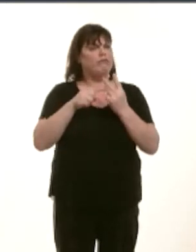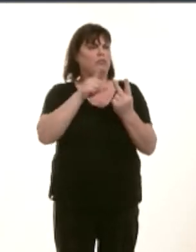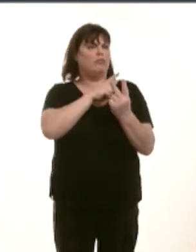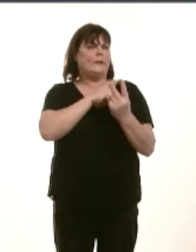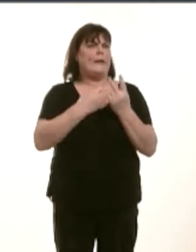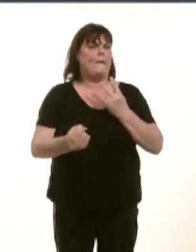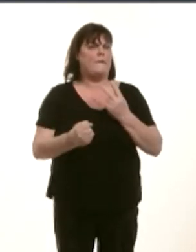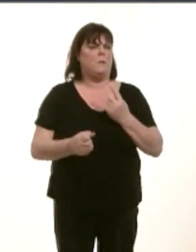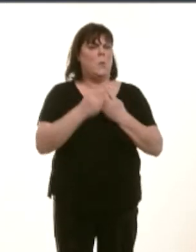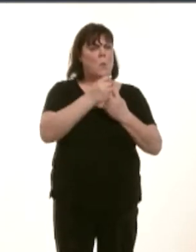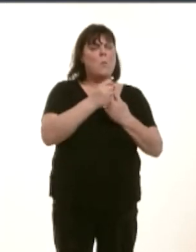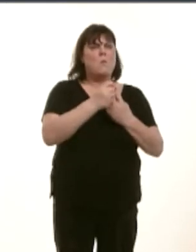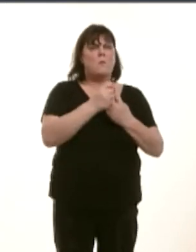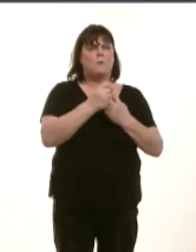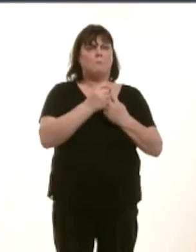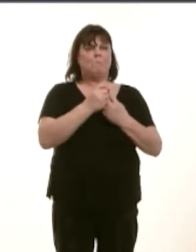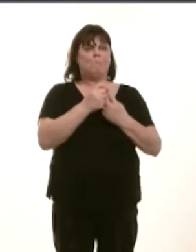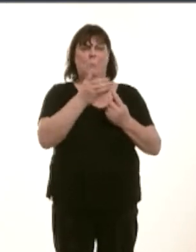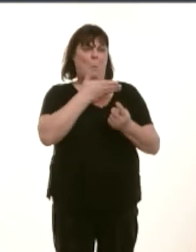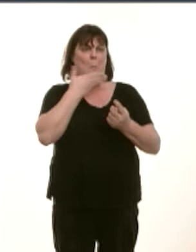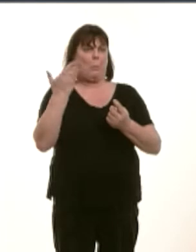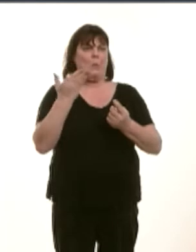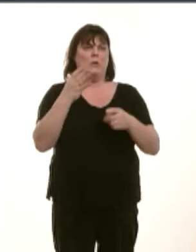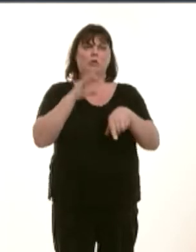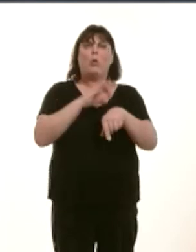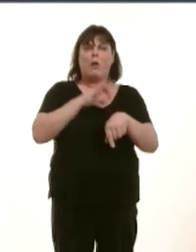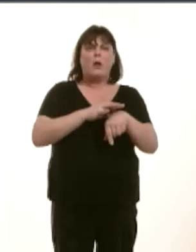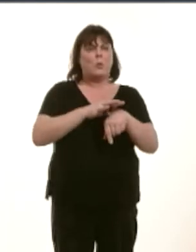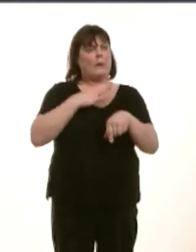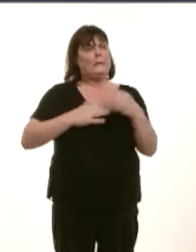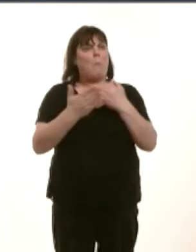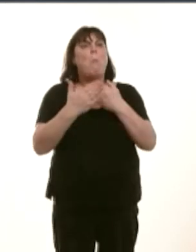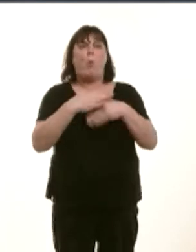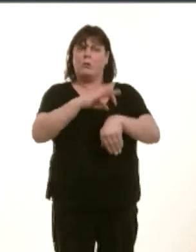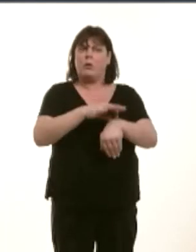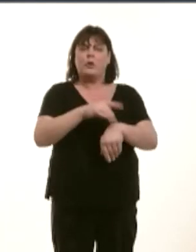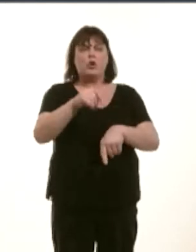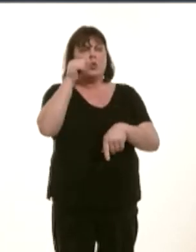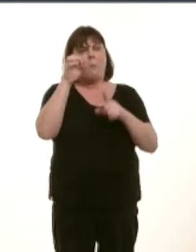is down to a lack of doctors, and of course, youíll be aware that Plaid Cymruís proposal